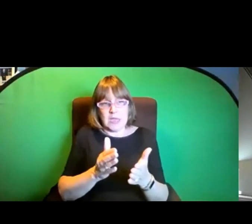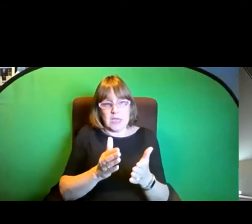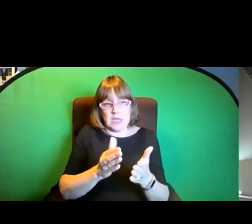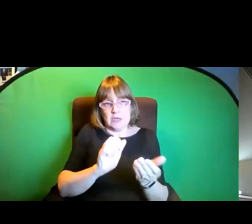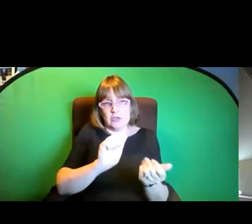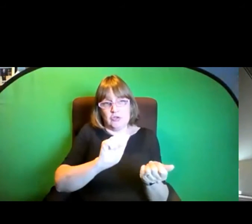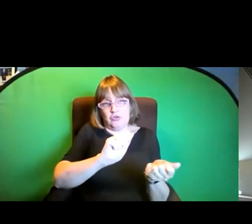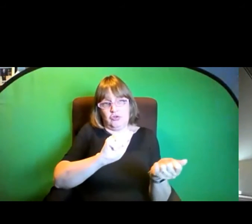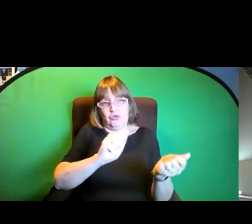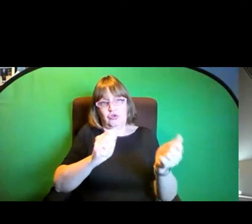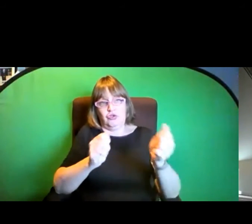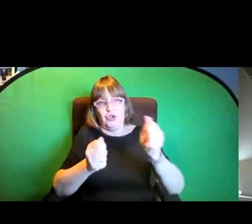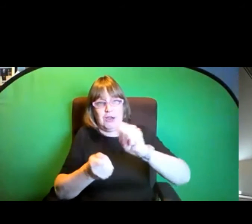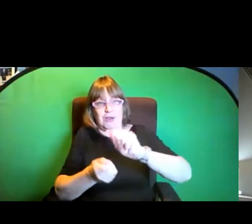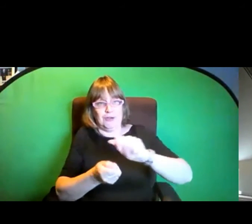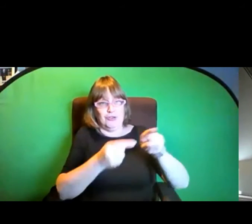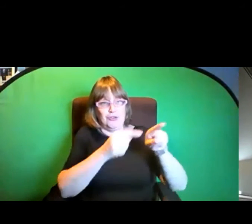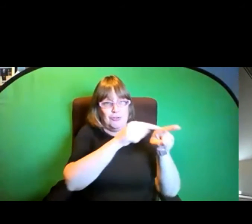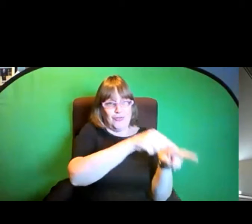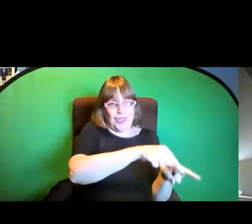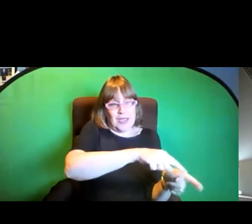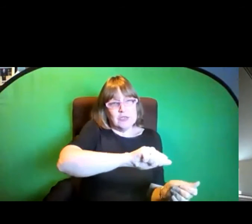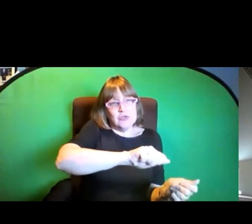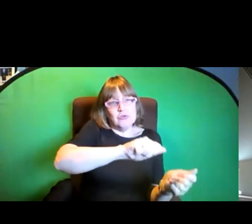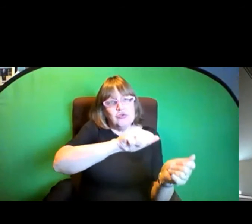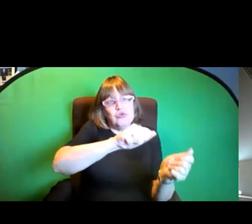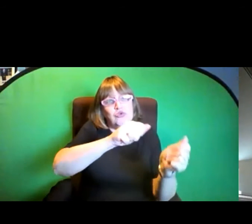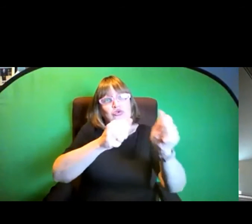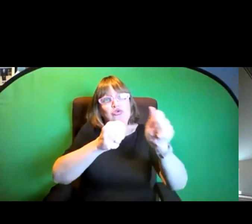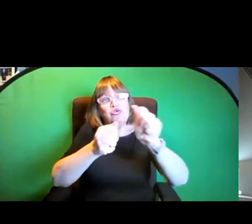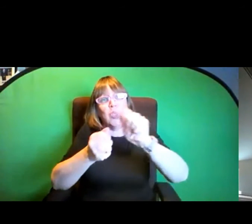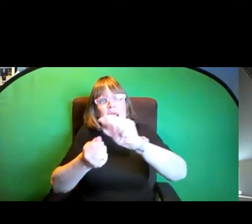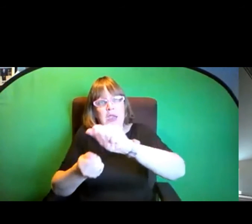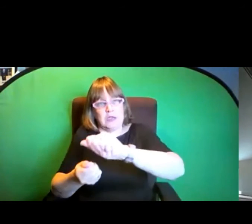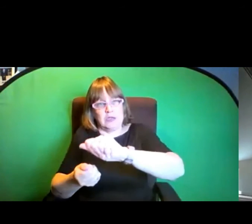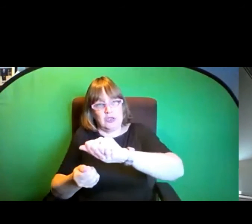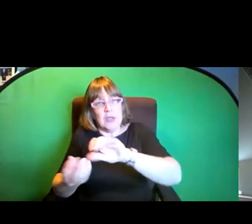to be zero carbon how do we do it start putting that investment in now so that those jobs and that